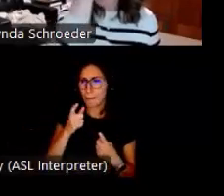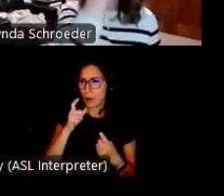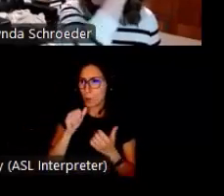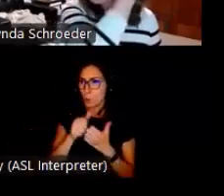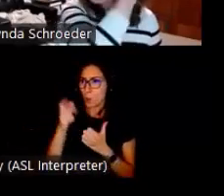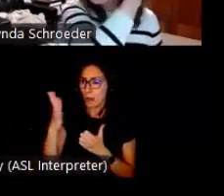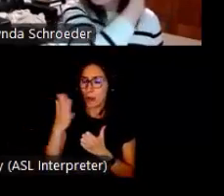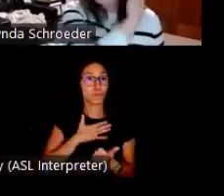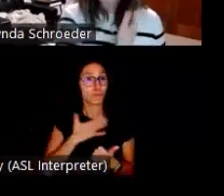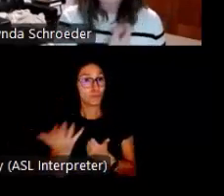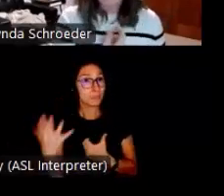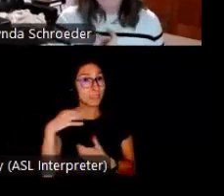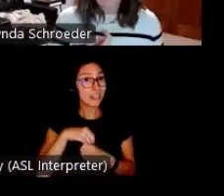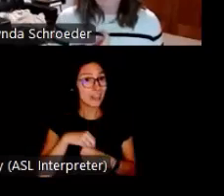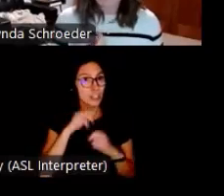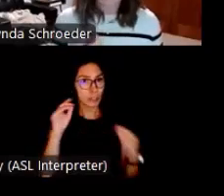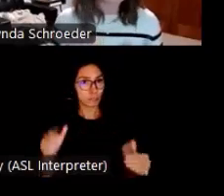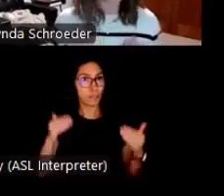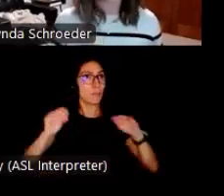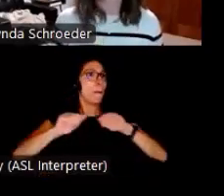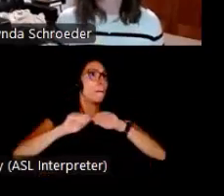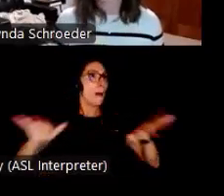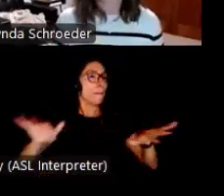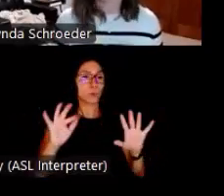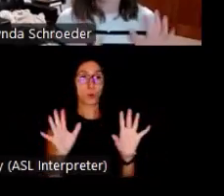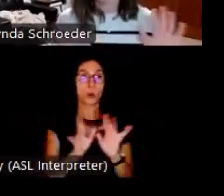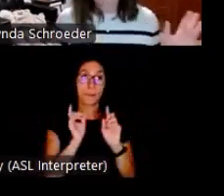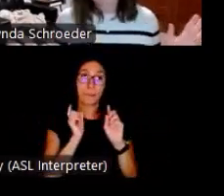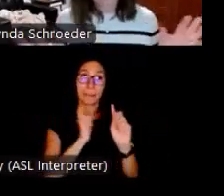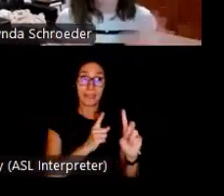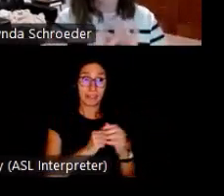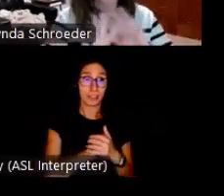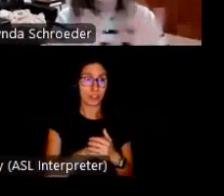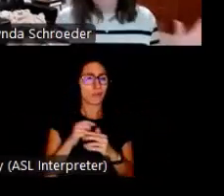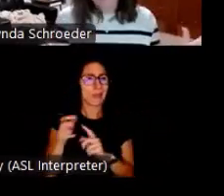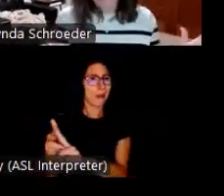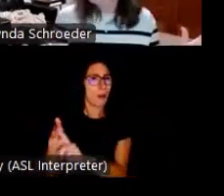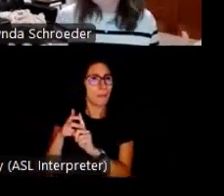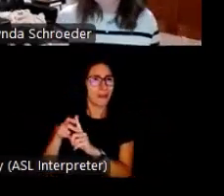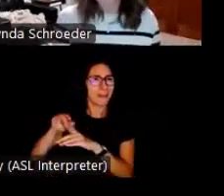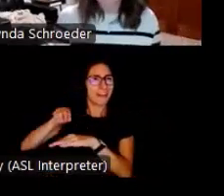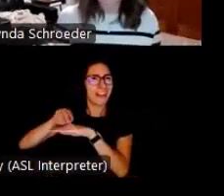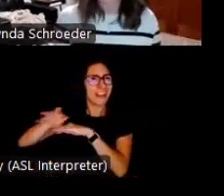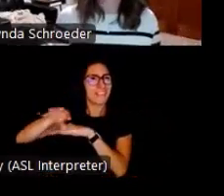You can get influencers-- and I'm not talking about just TikTok influencers.